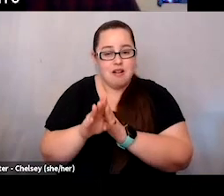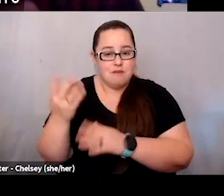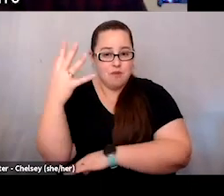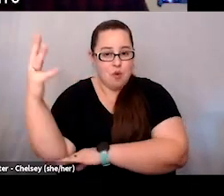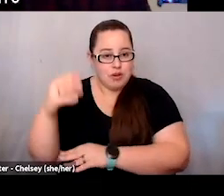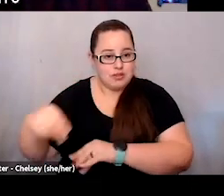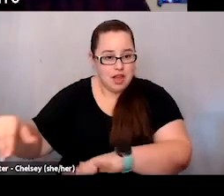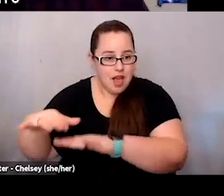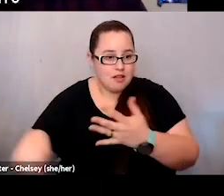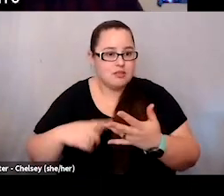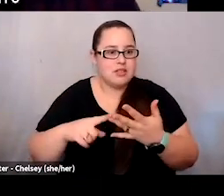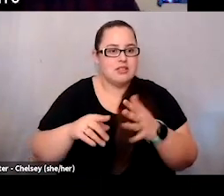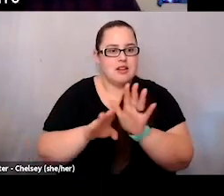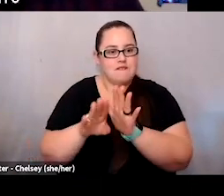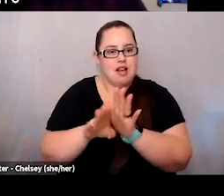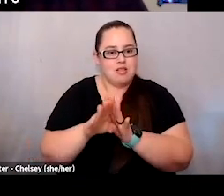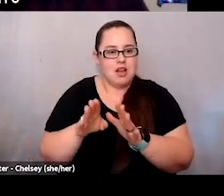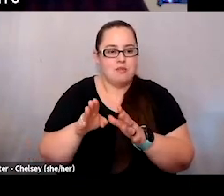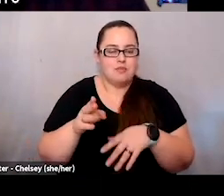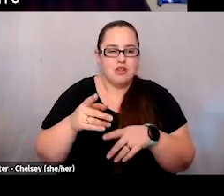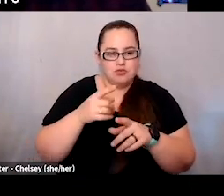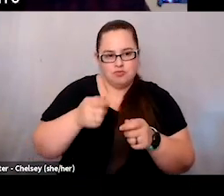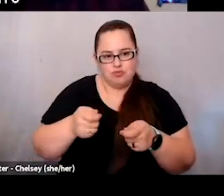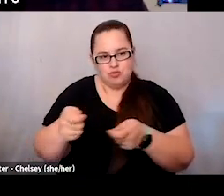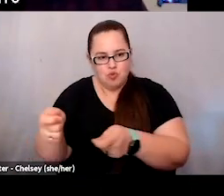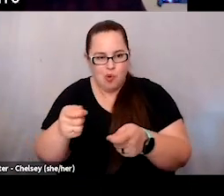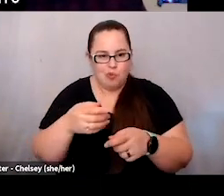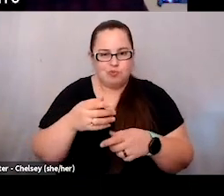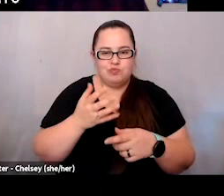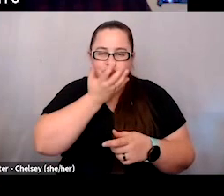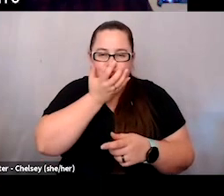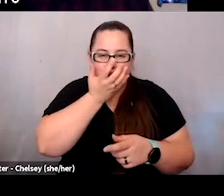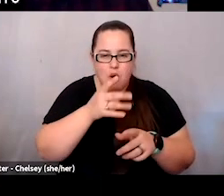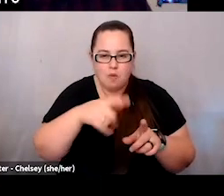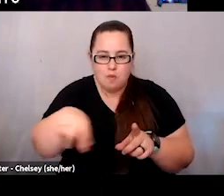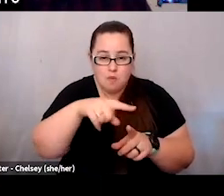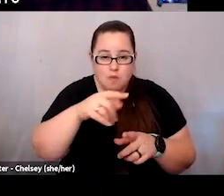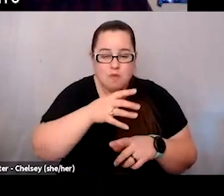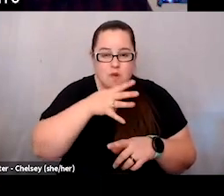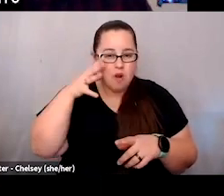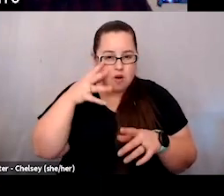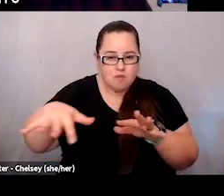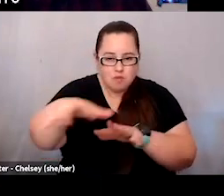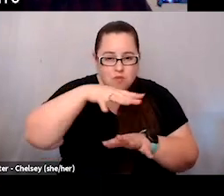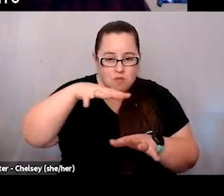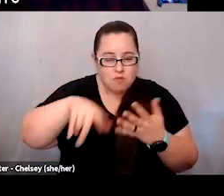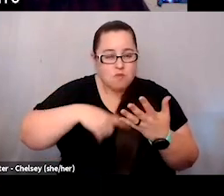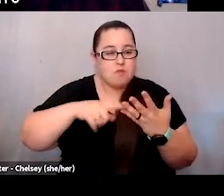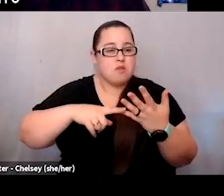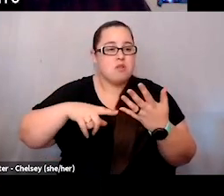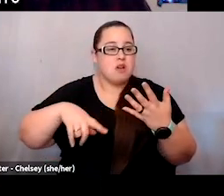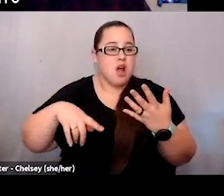This is the way I describe it. It's like the fox guarding the hen house, right? The BIA